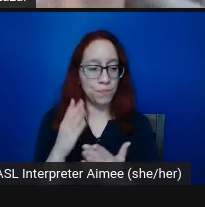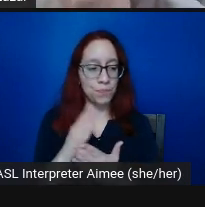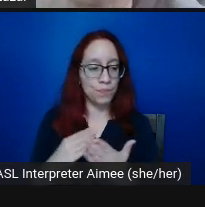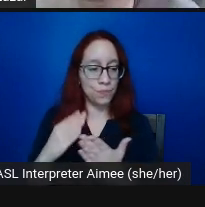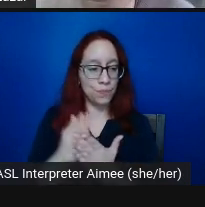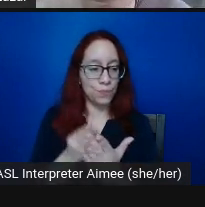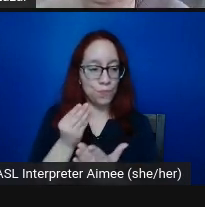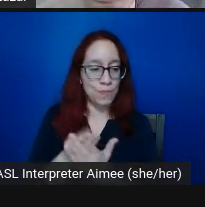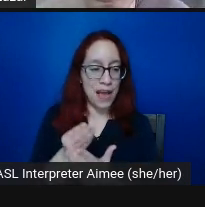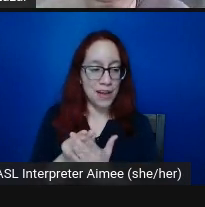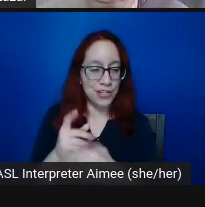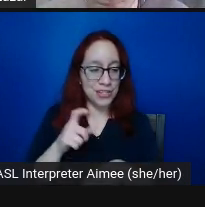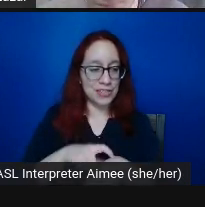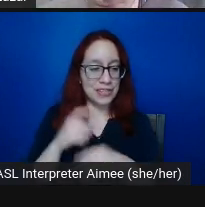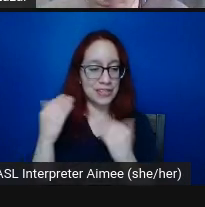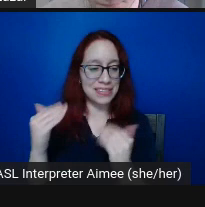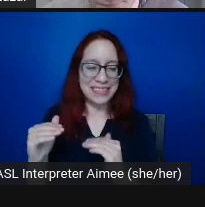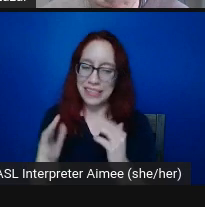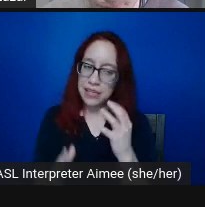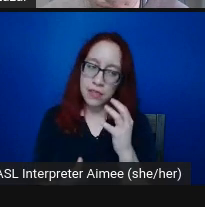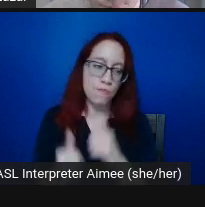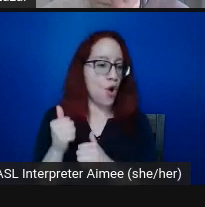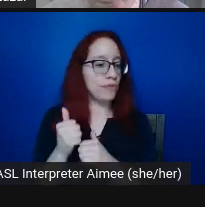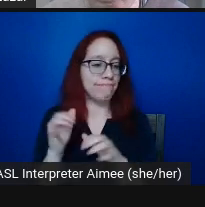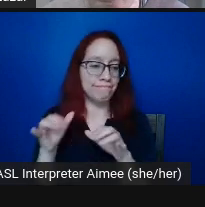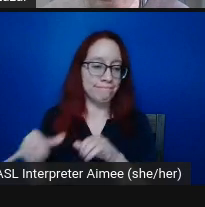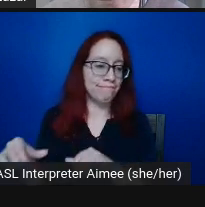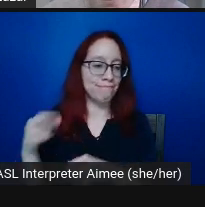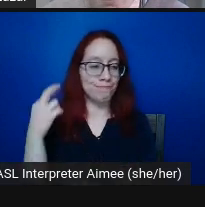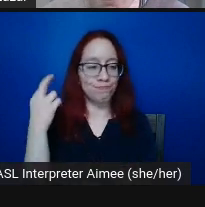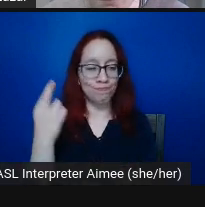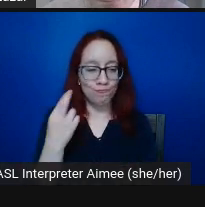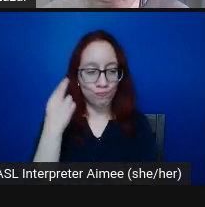This is sadly the most common reason as each developer